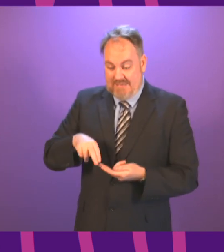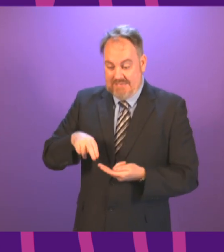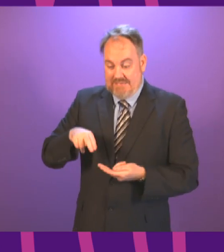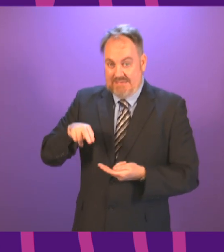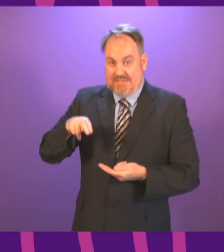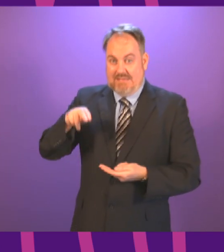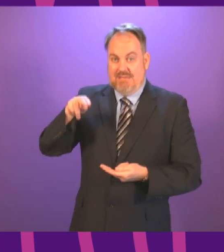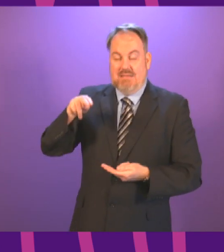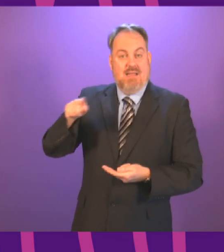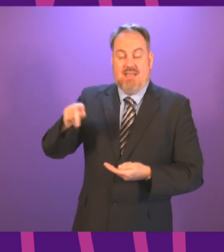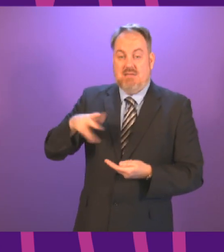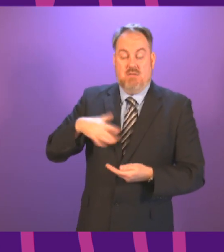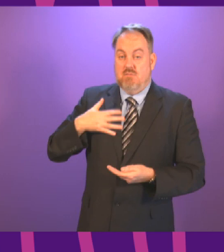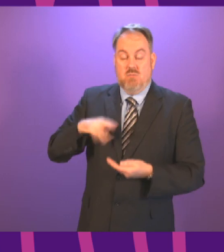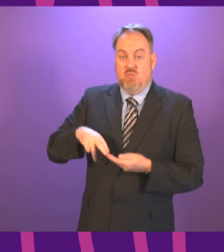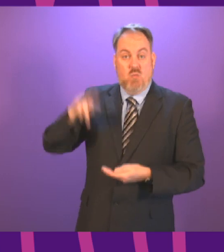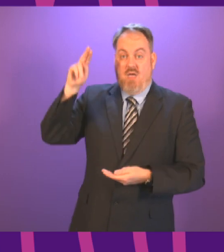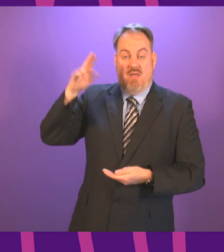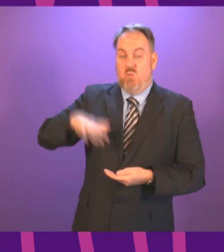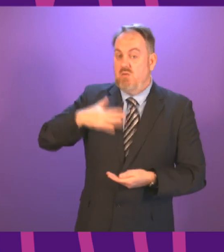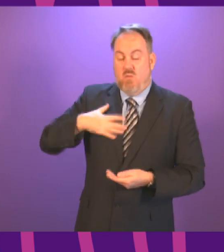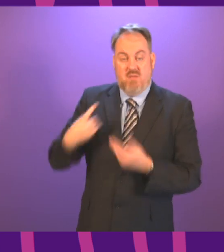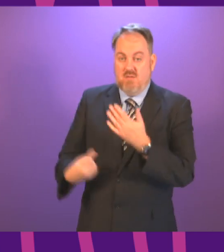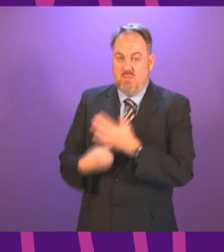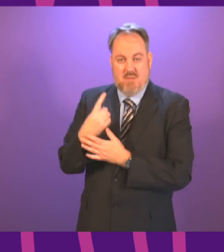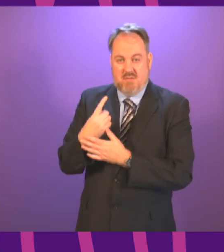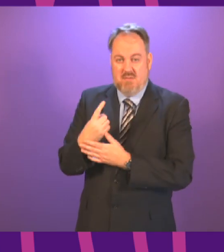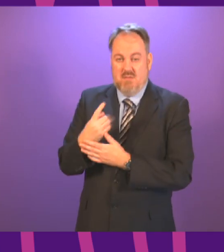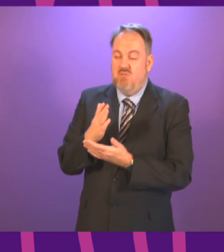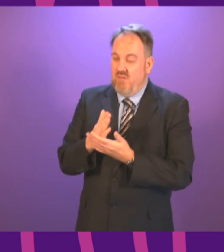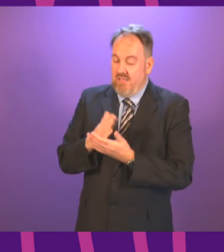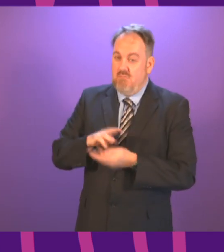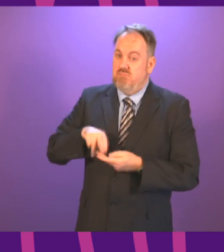it is a steady level of infection, it is too high, and that would carry enormous risks.